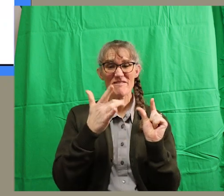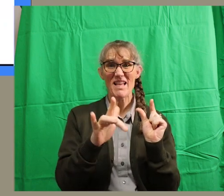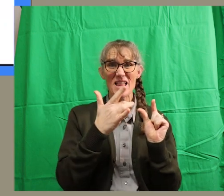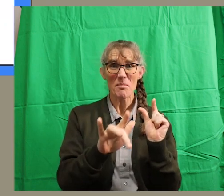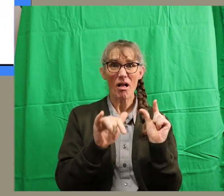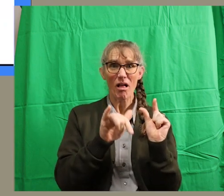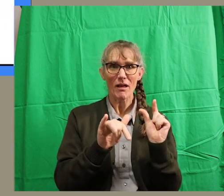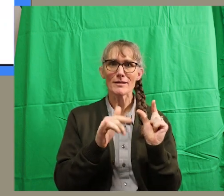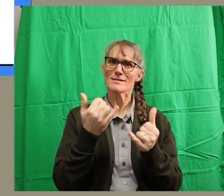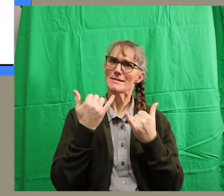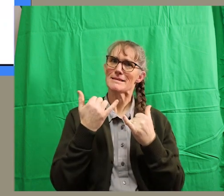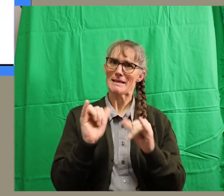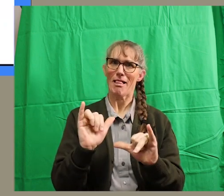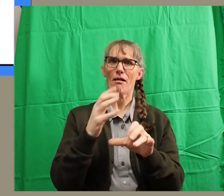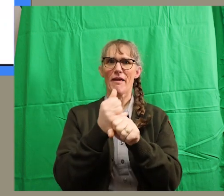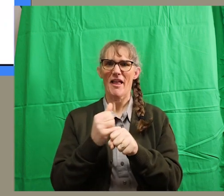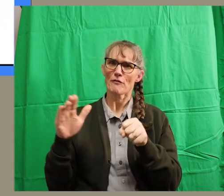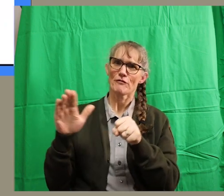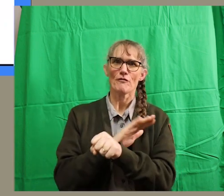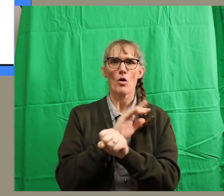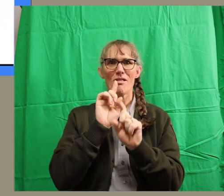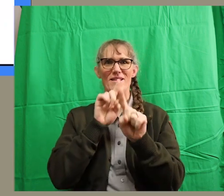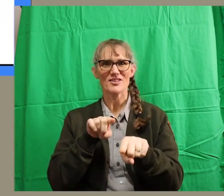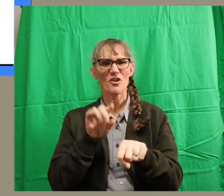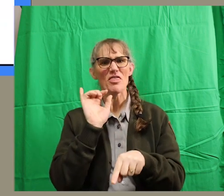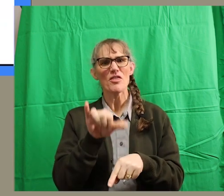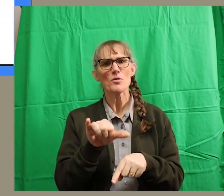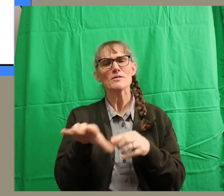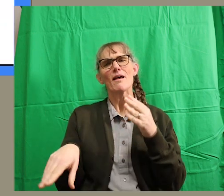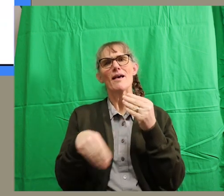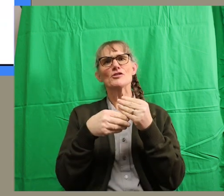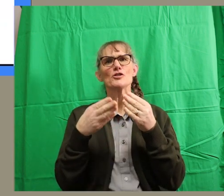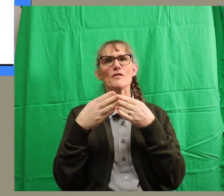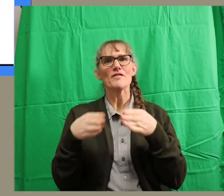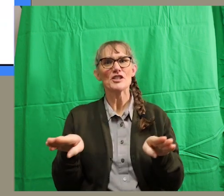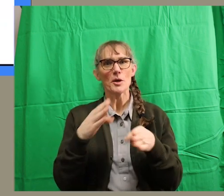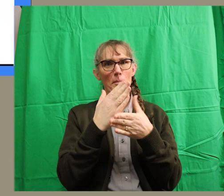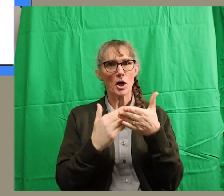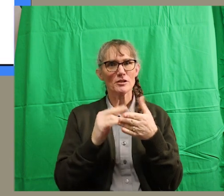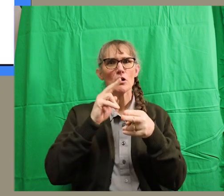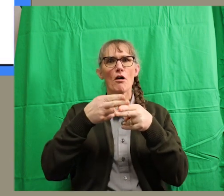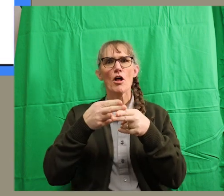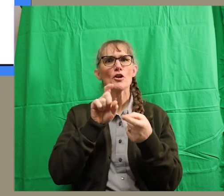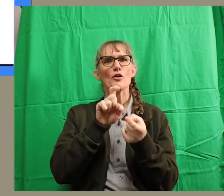And these, these extra division factors that you need, which we call conversion values,